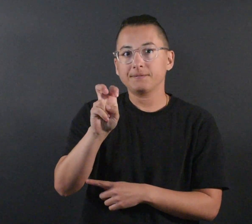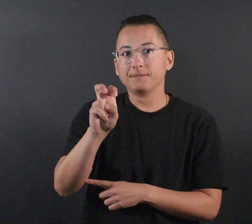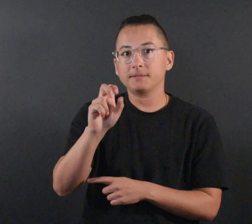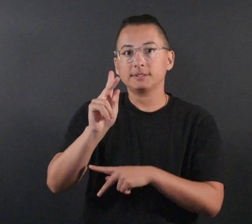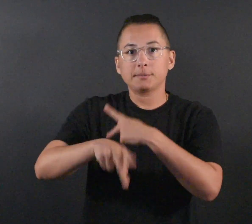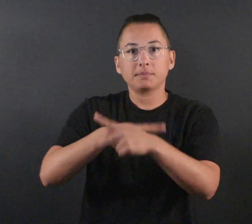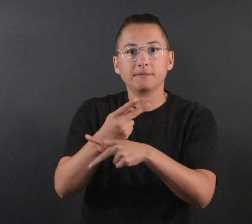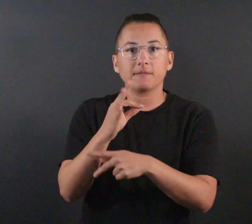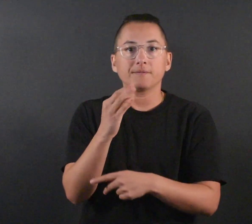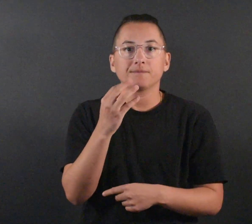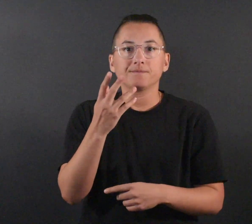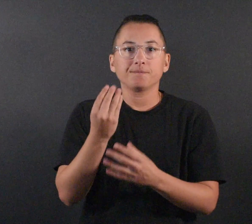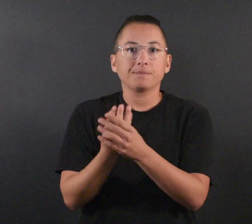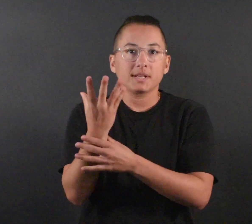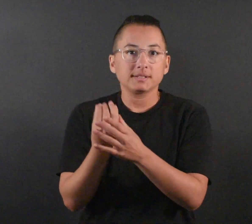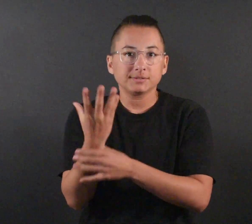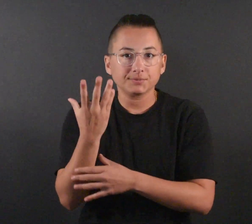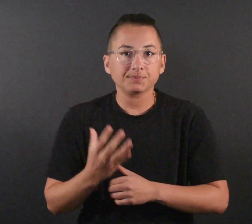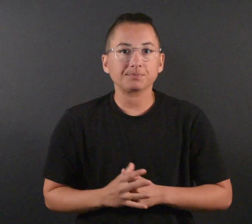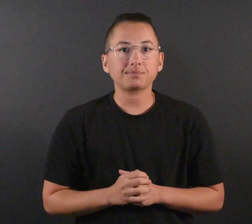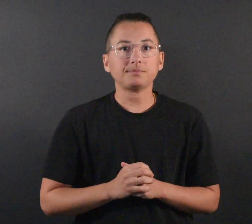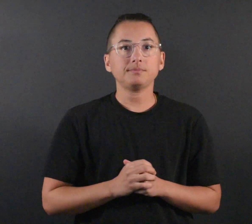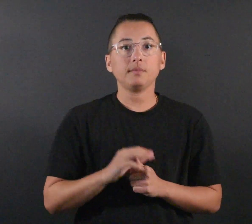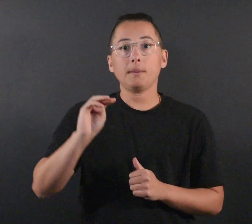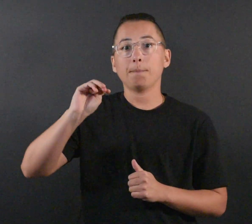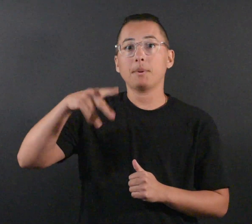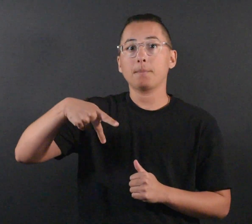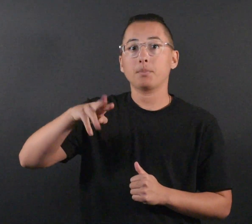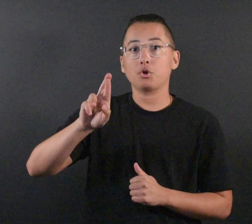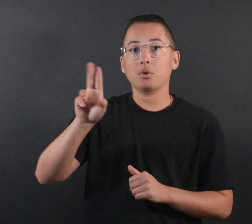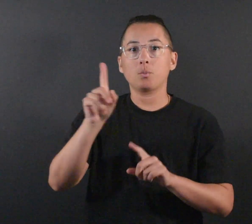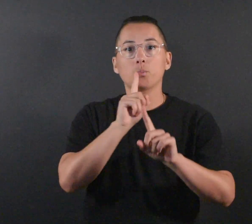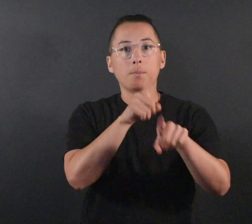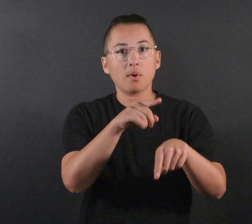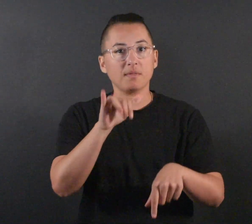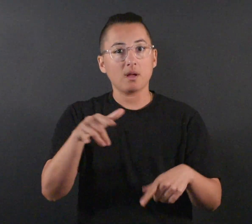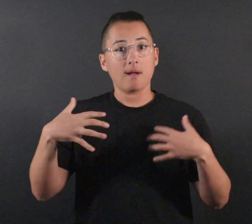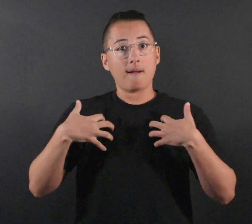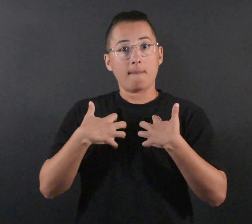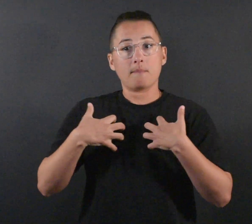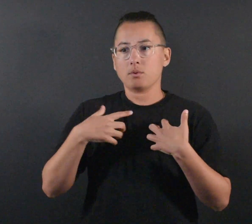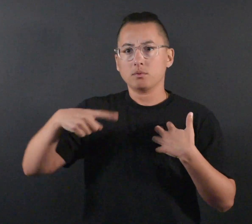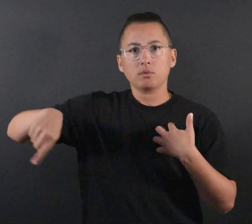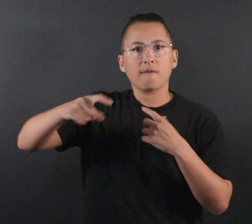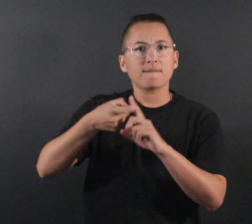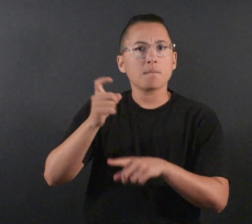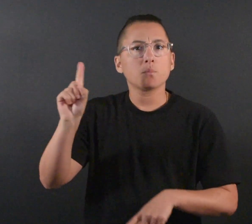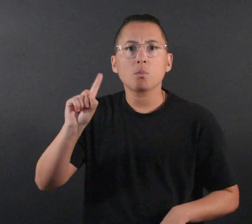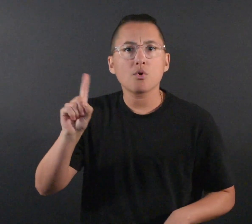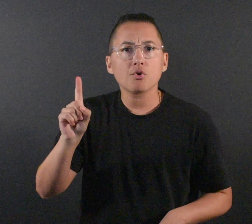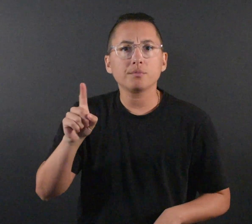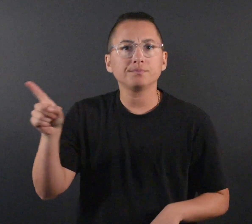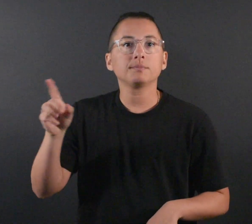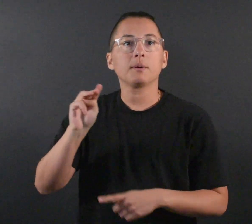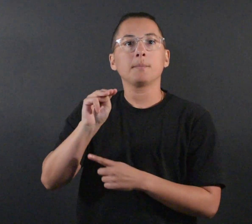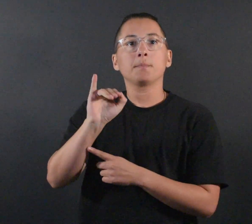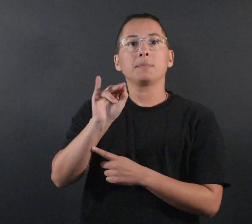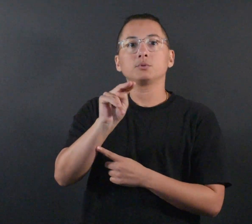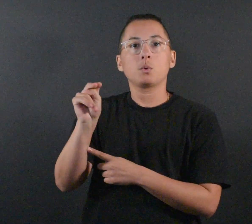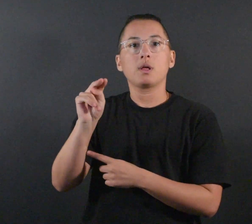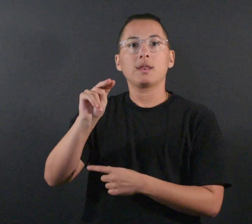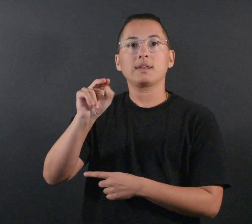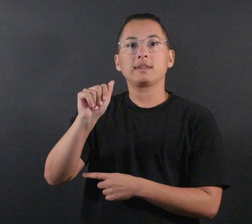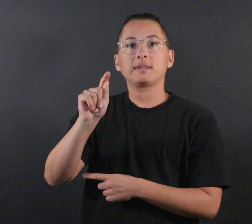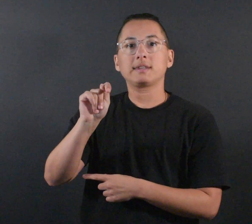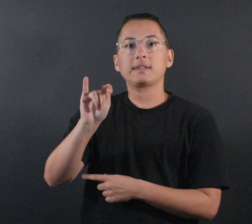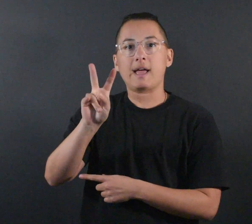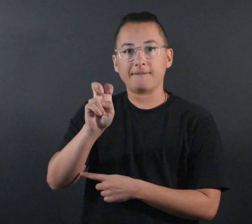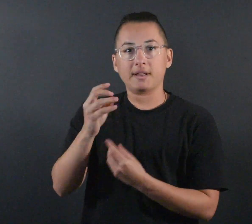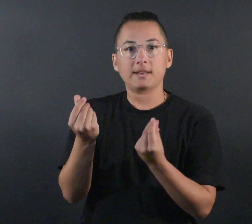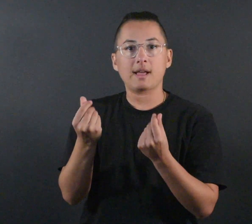MPR reported that the animals are owned by Minnesota Native Landscapes. I encourage you